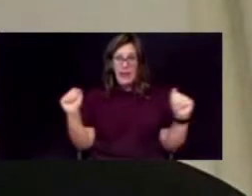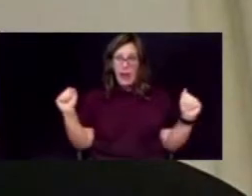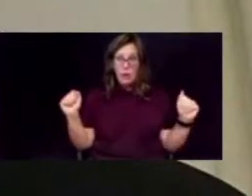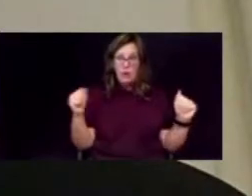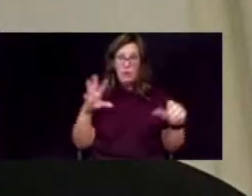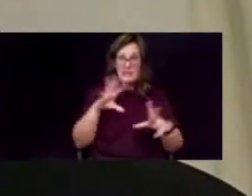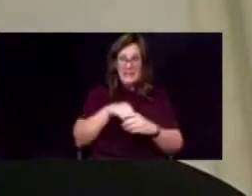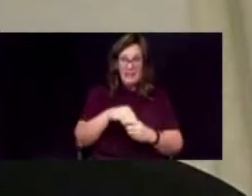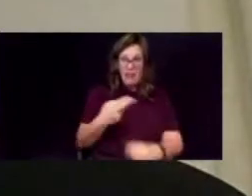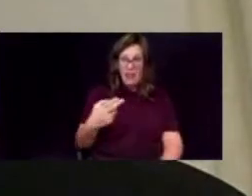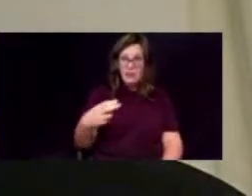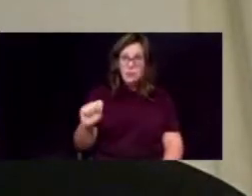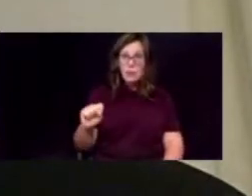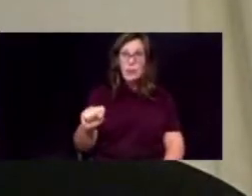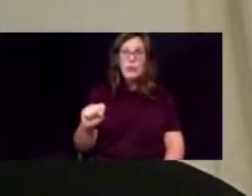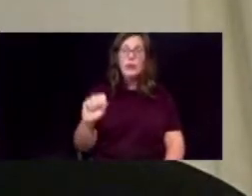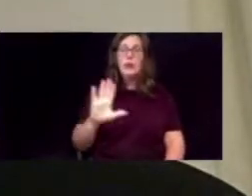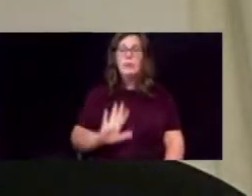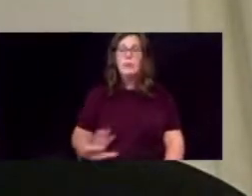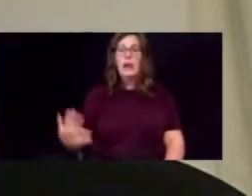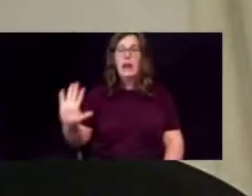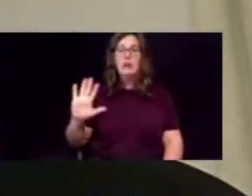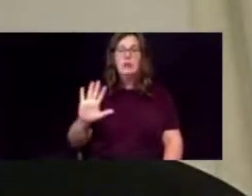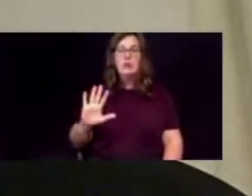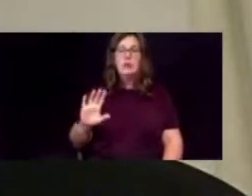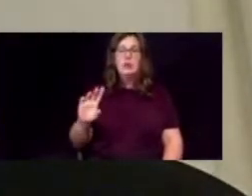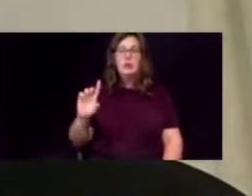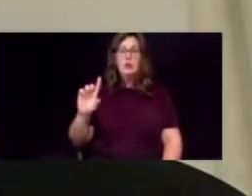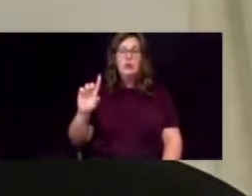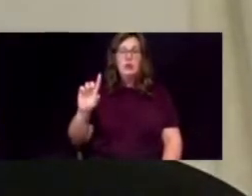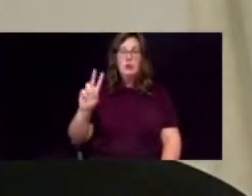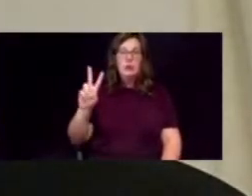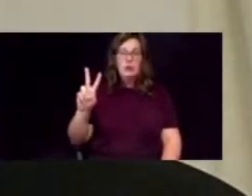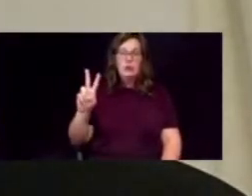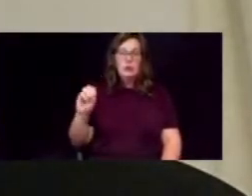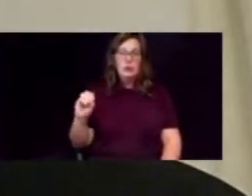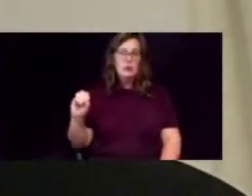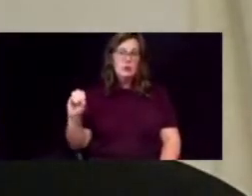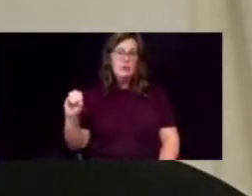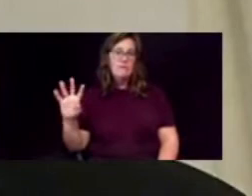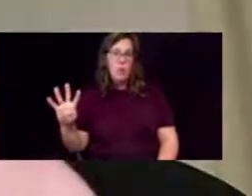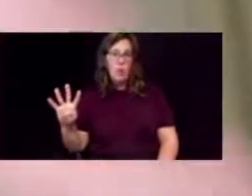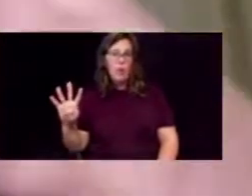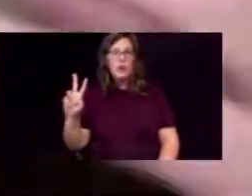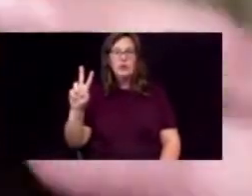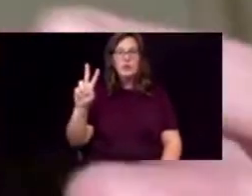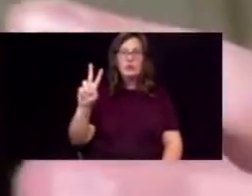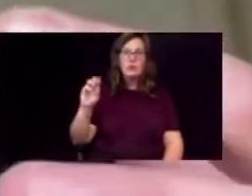and so this was what 2004 2005 was when i first came out as something other than straight